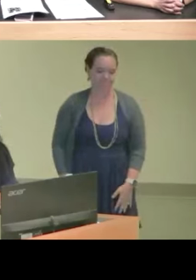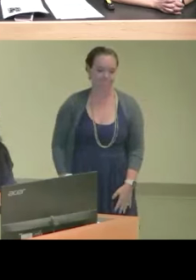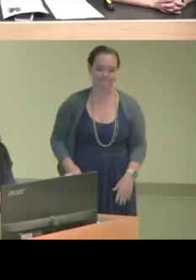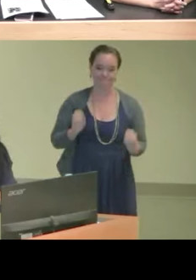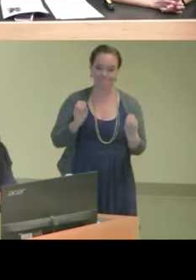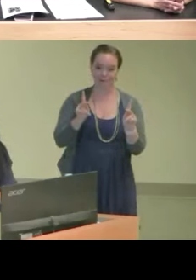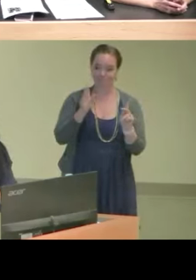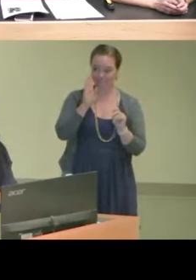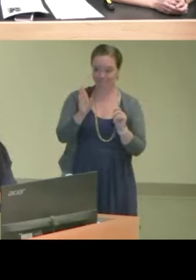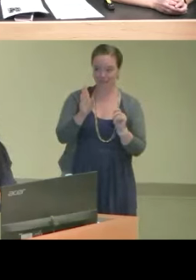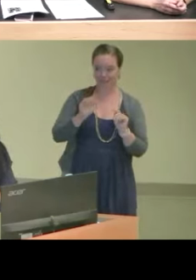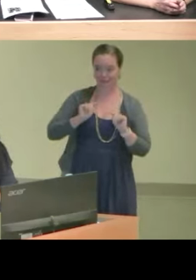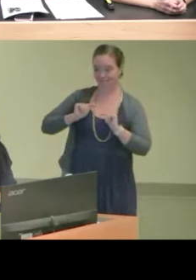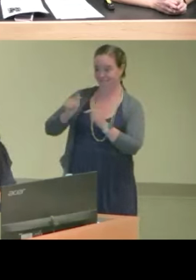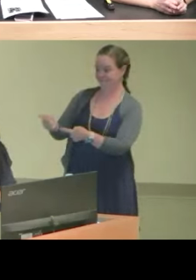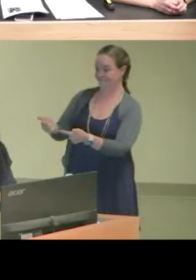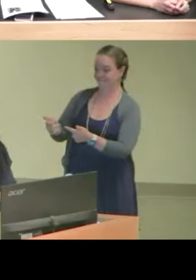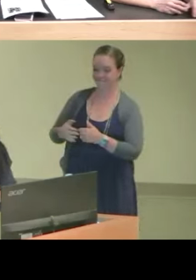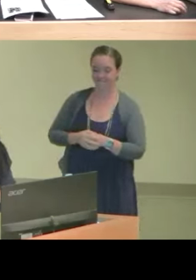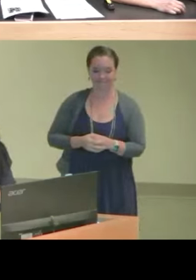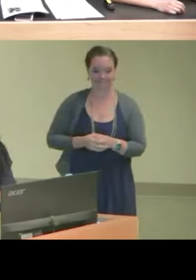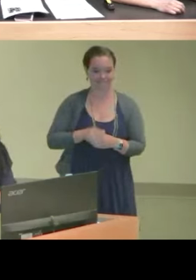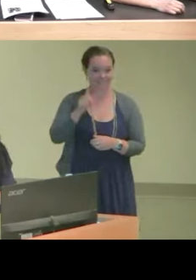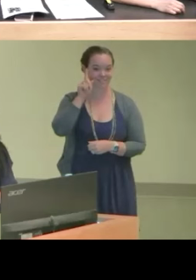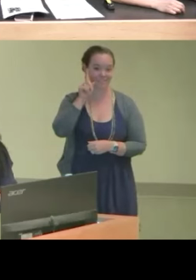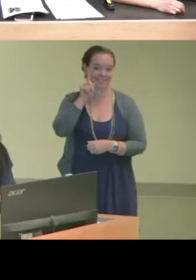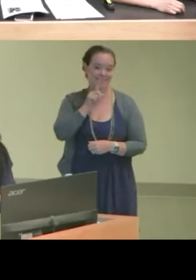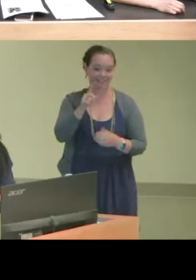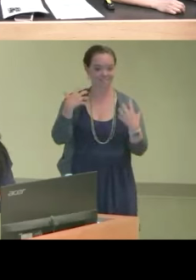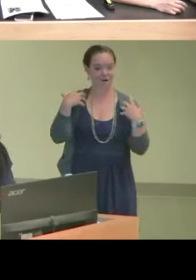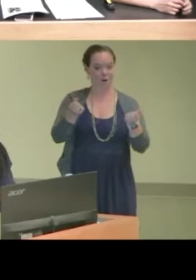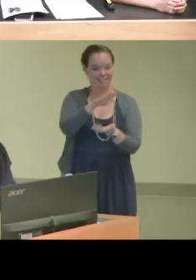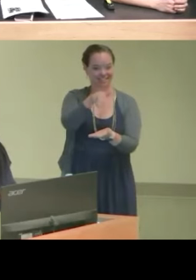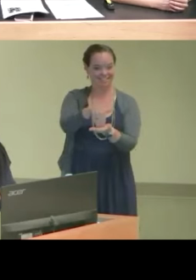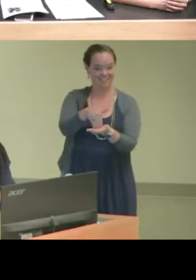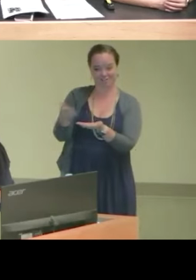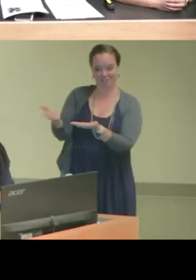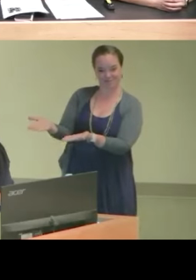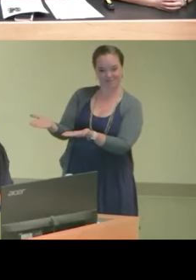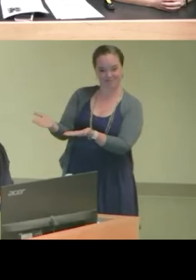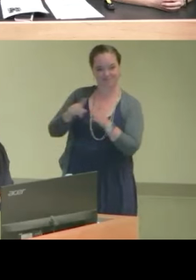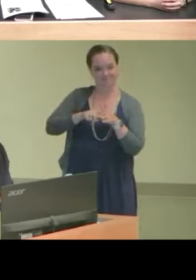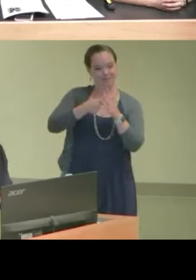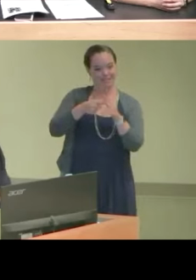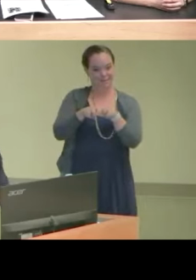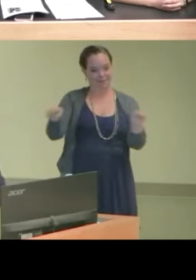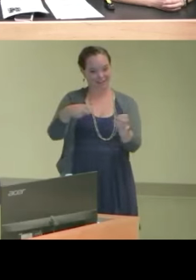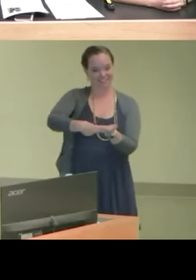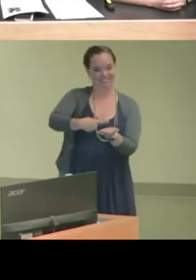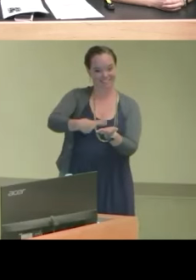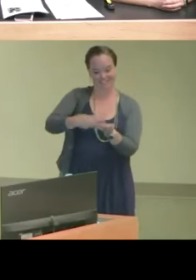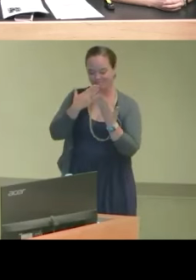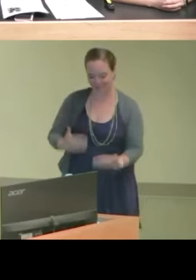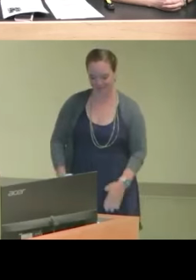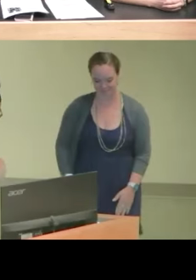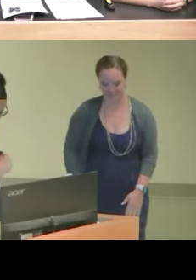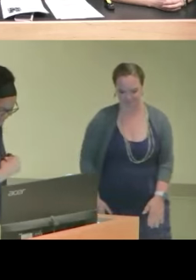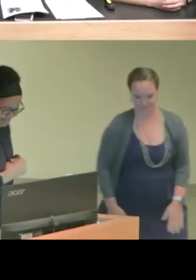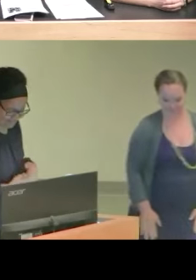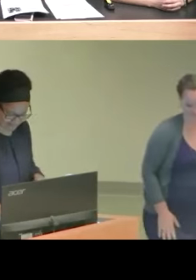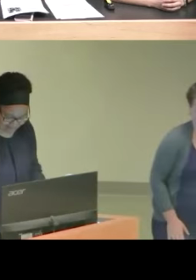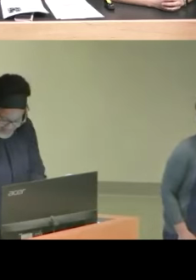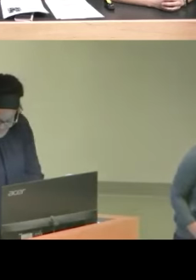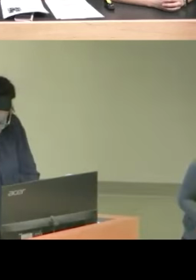going to hand things over to our death Wellness Center to begin our panel discussion thank you